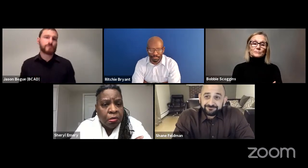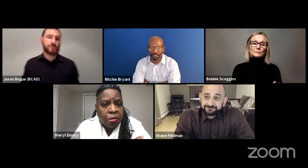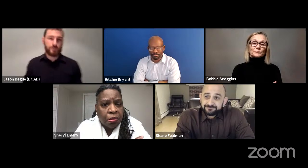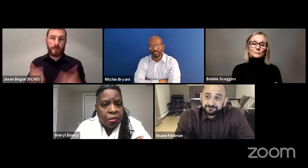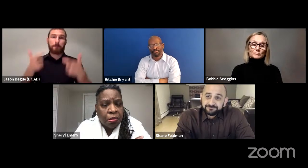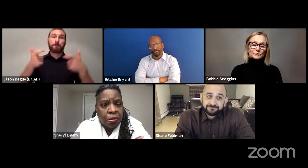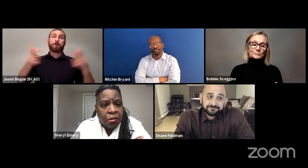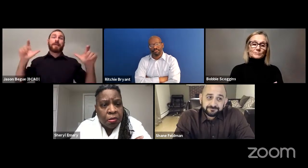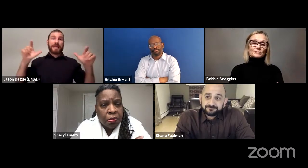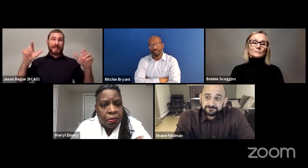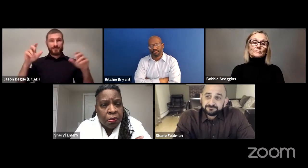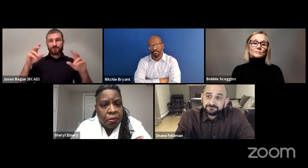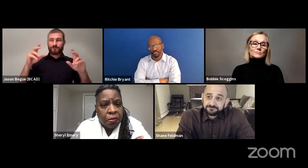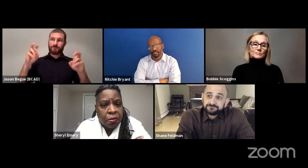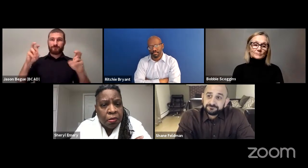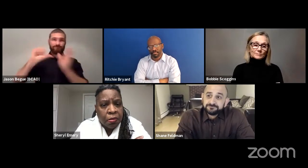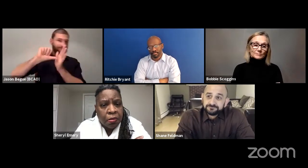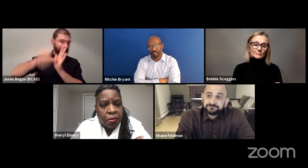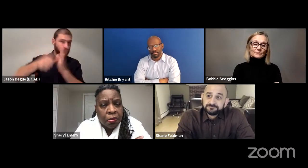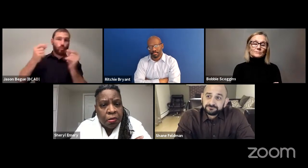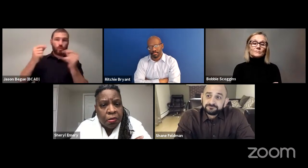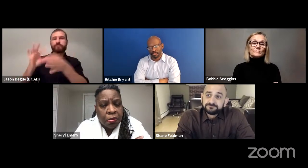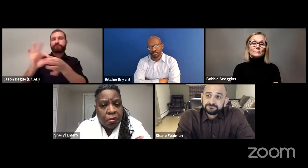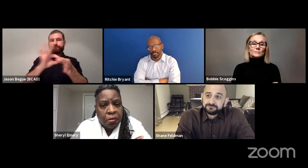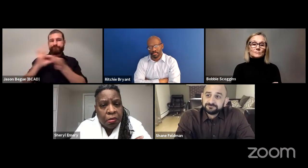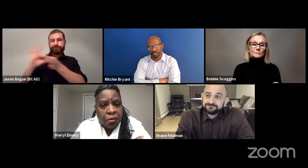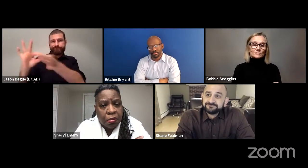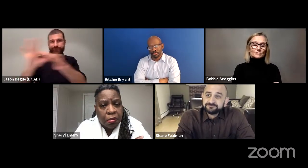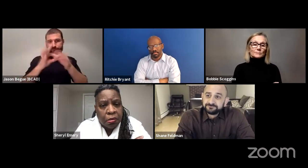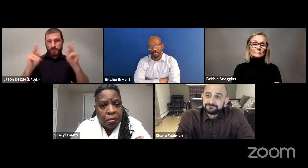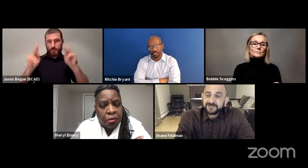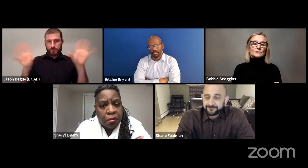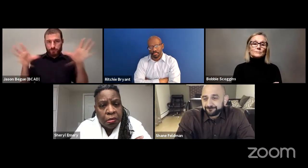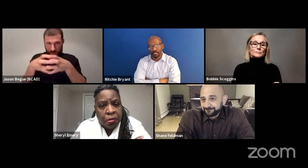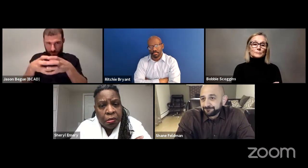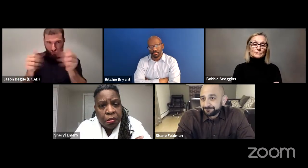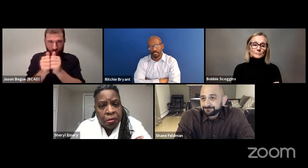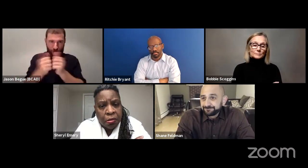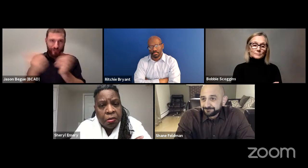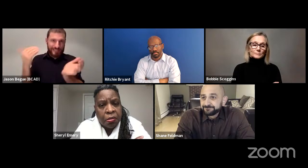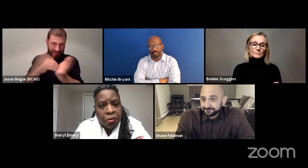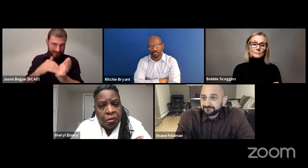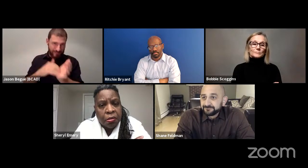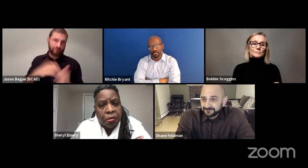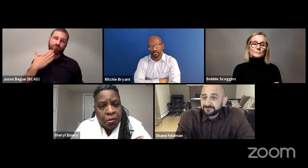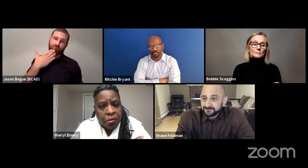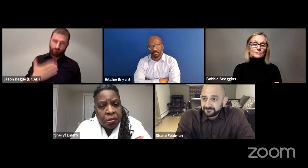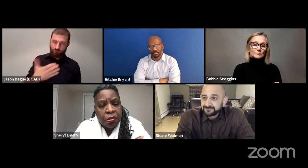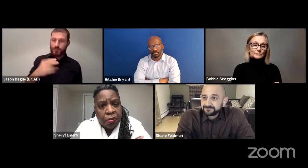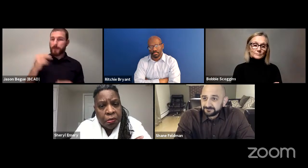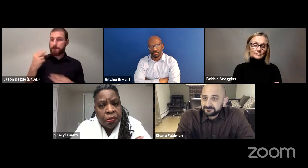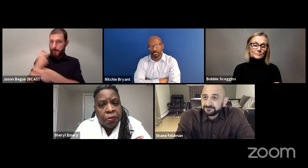Okay, thank you. That's a key part that has been emphasized is the need